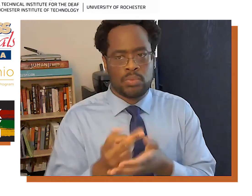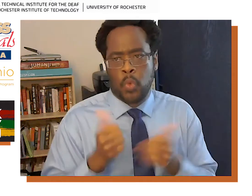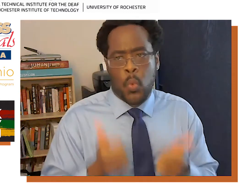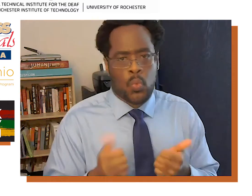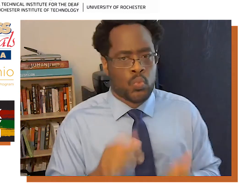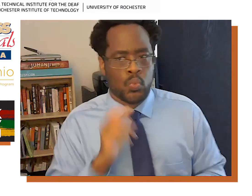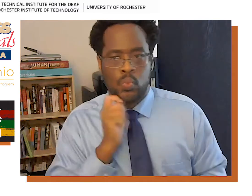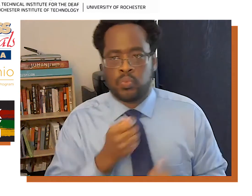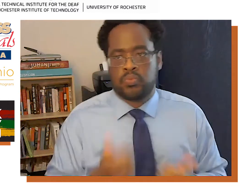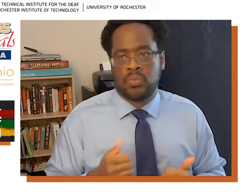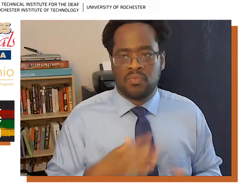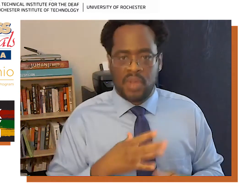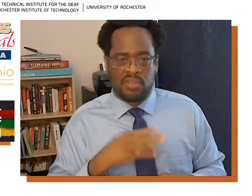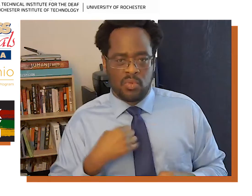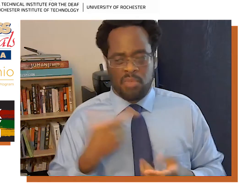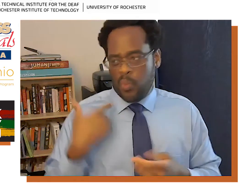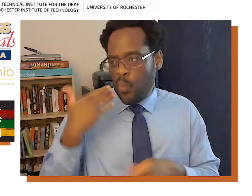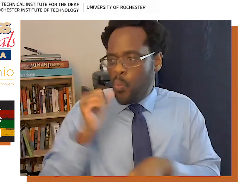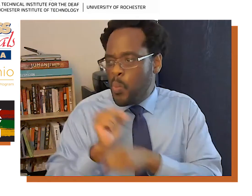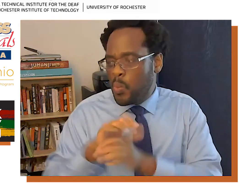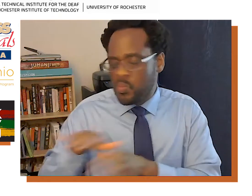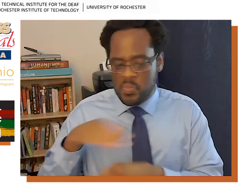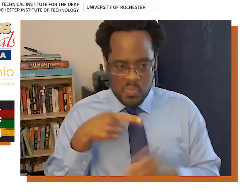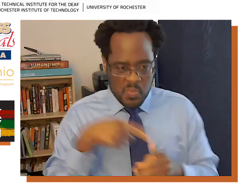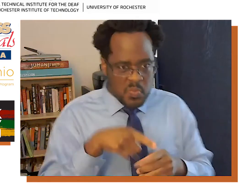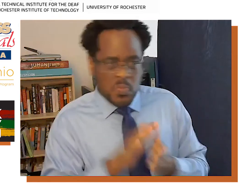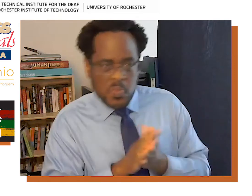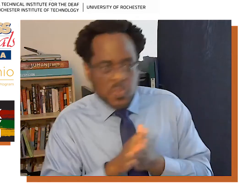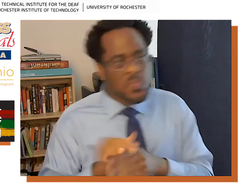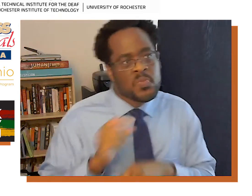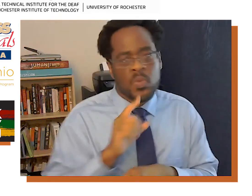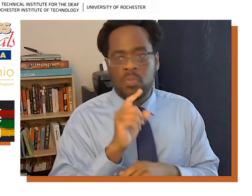We had two weeks to do it, and I was ready for the challenge, so I didn't even worry about my homework.